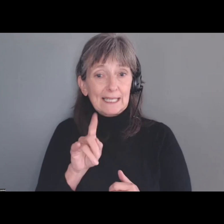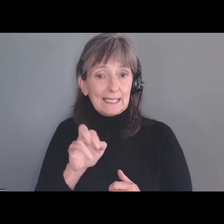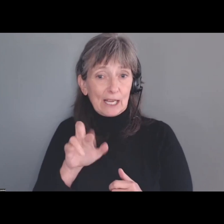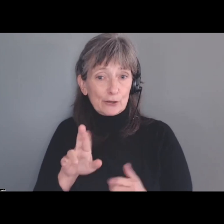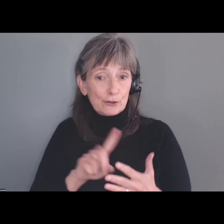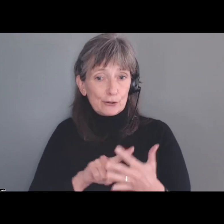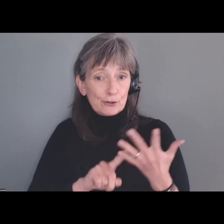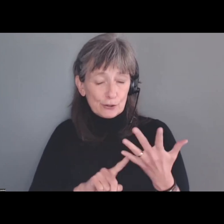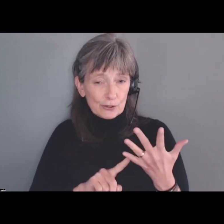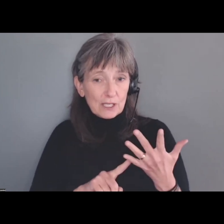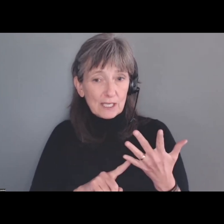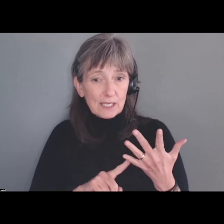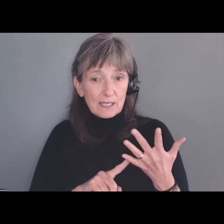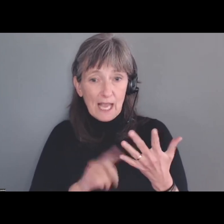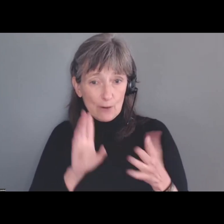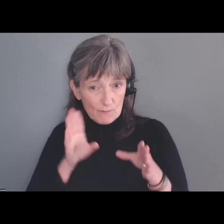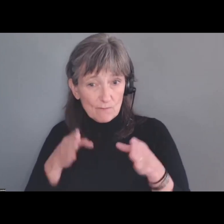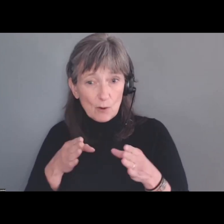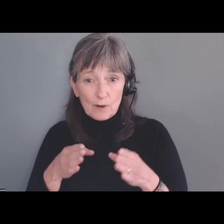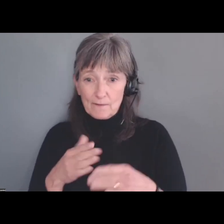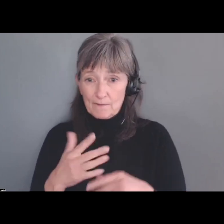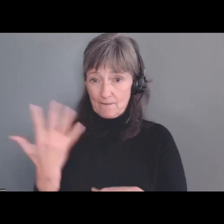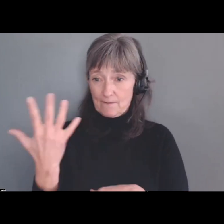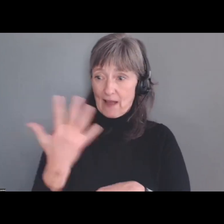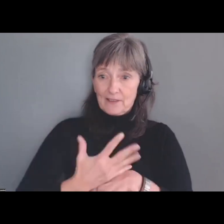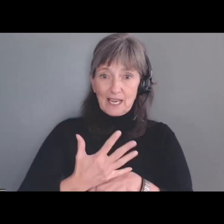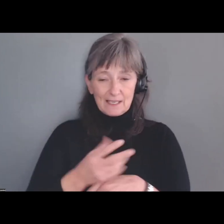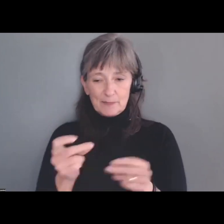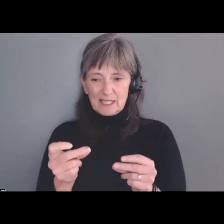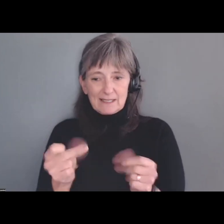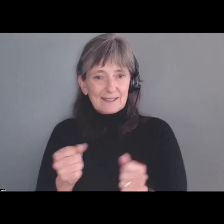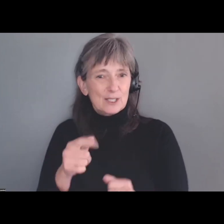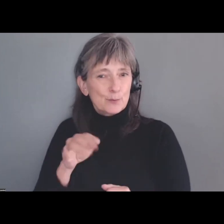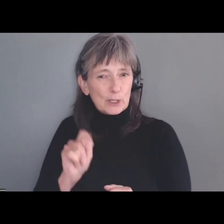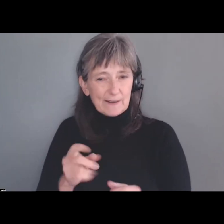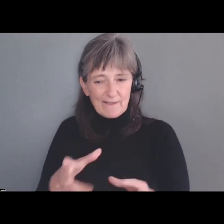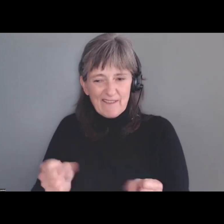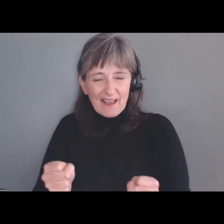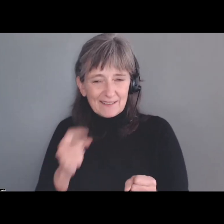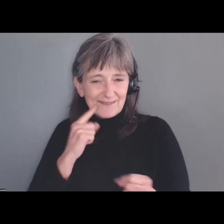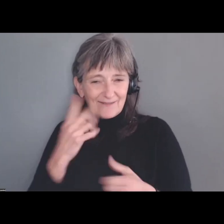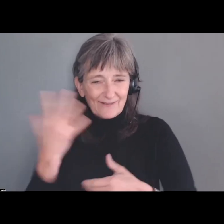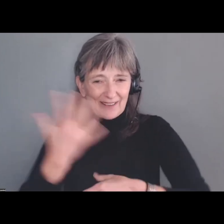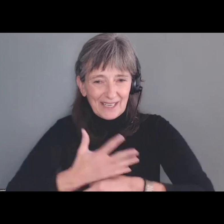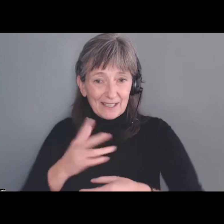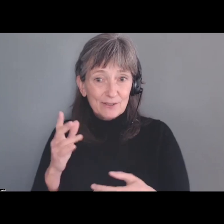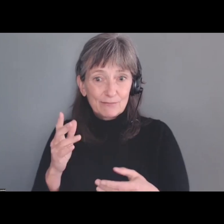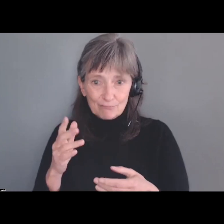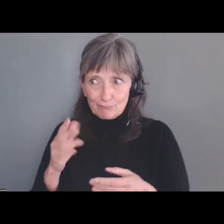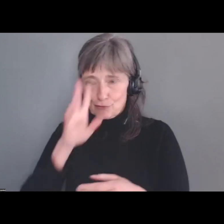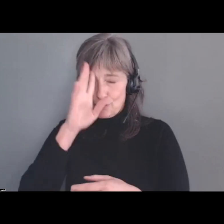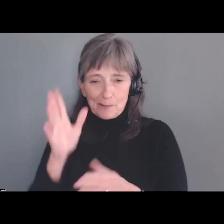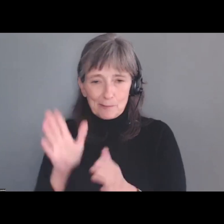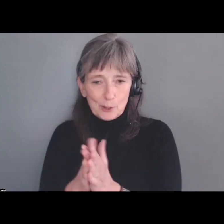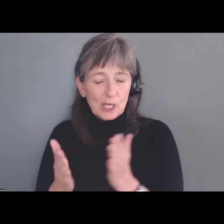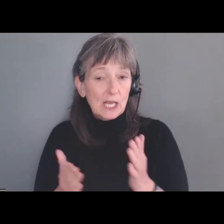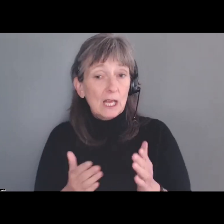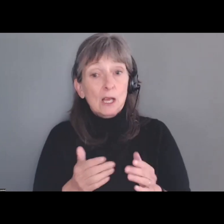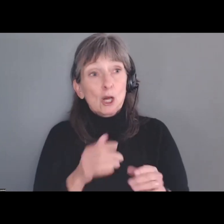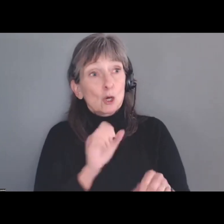intense book sprint. And we work together with any kind of groups of experts that come to us and say,